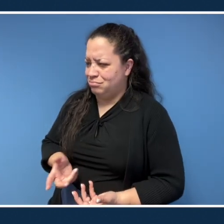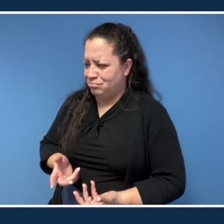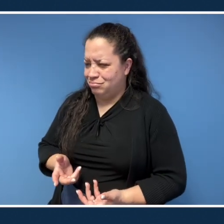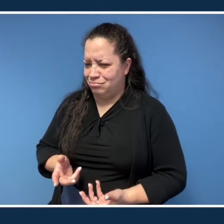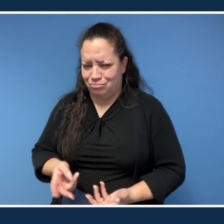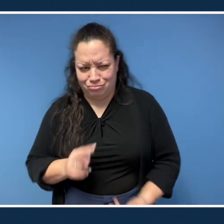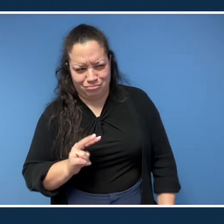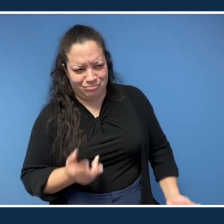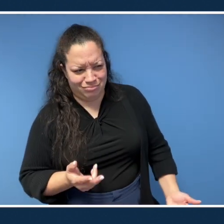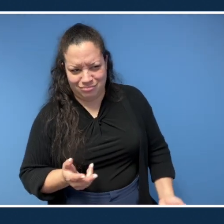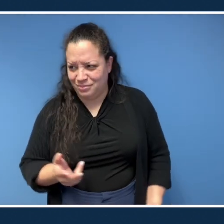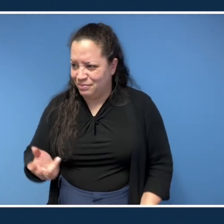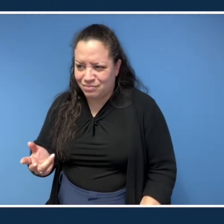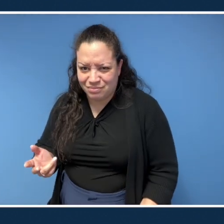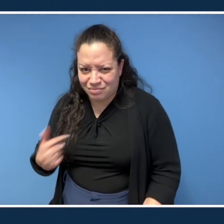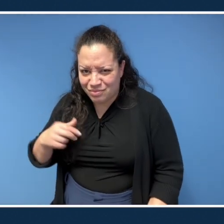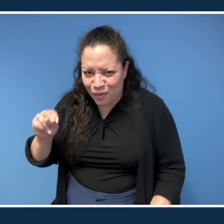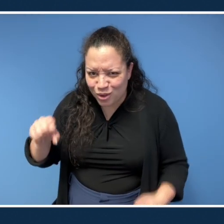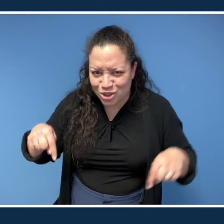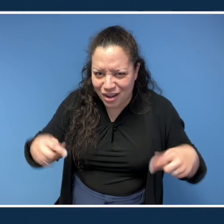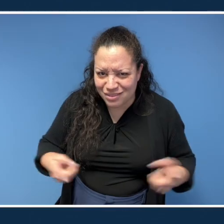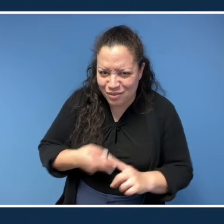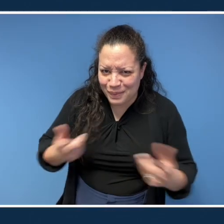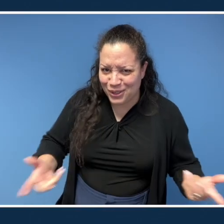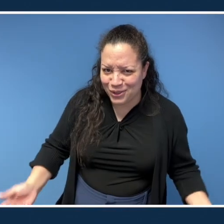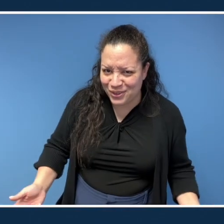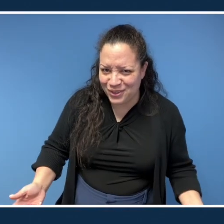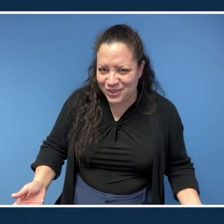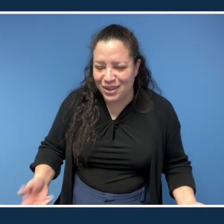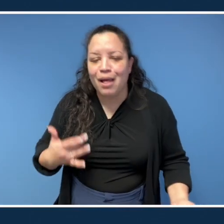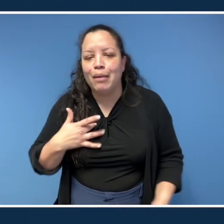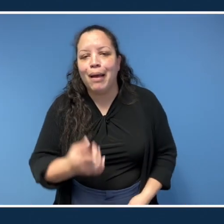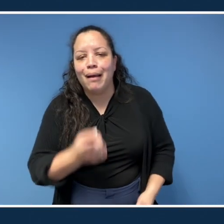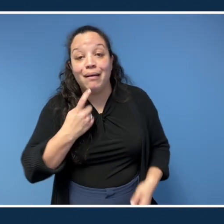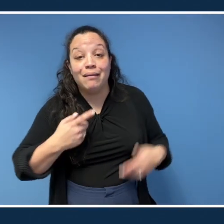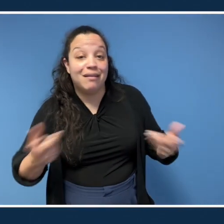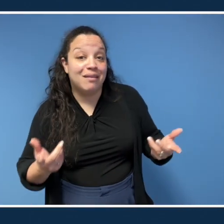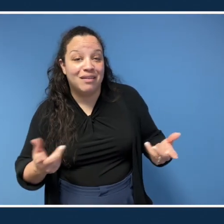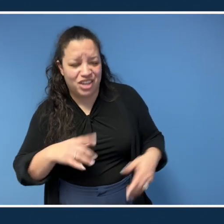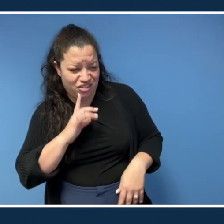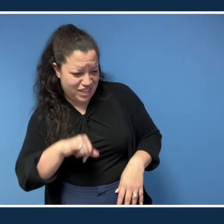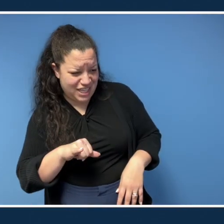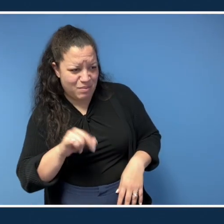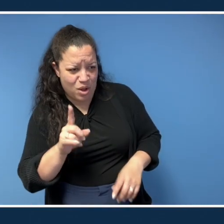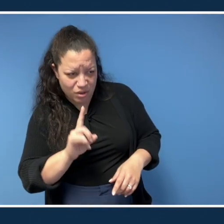And you look at them and you're like, I'm from Nova Scotia. And then they ask you the next question is really where are you from?